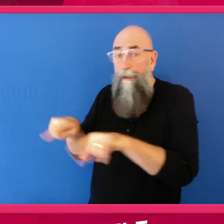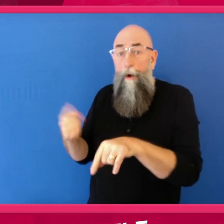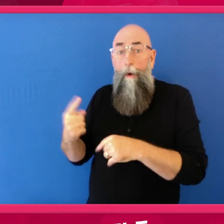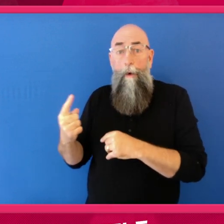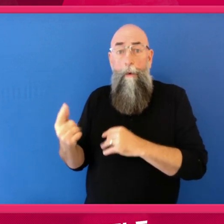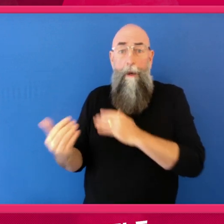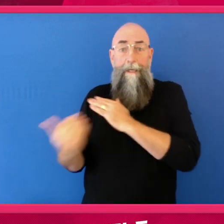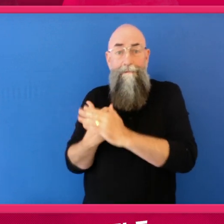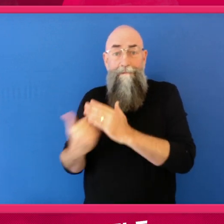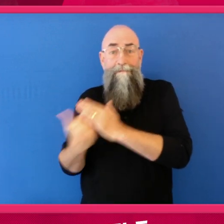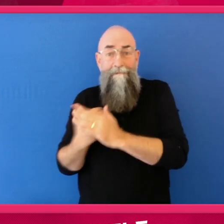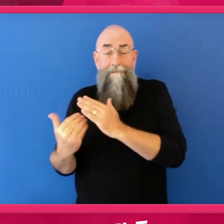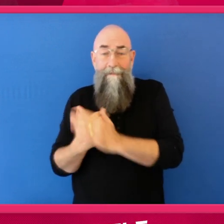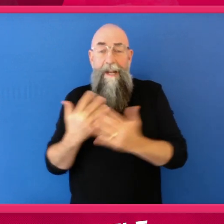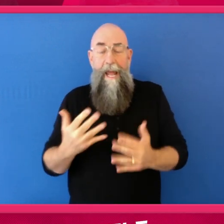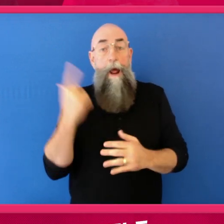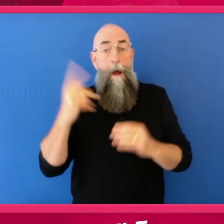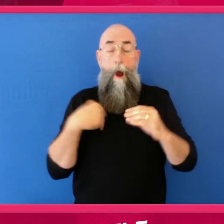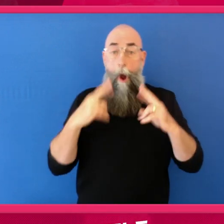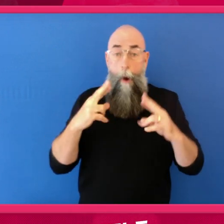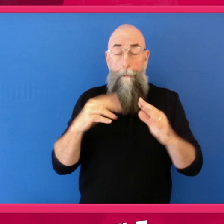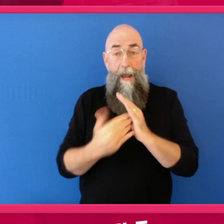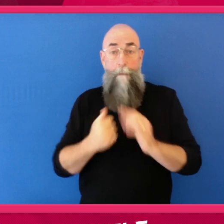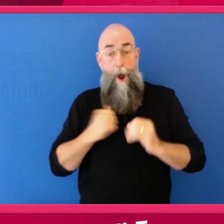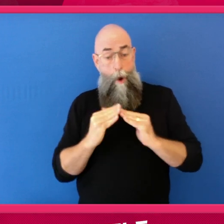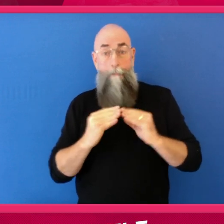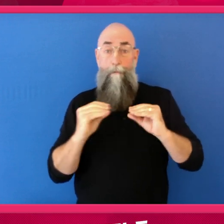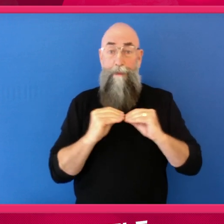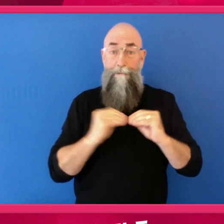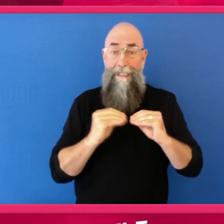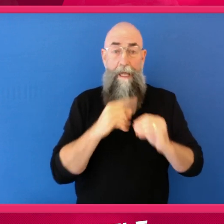kids back home in Brissie with CP that are gonna start training and targeting 2032 and